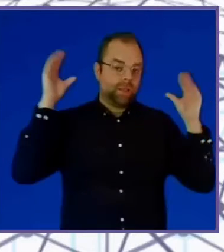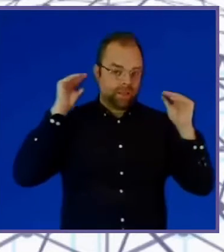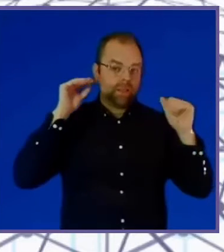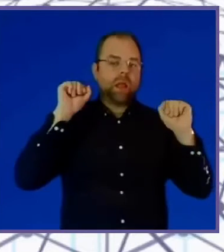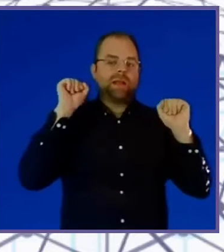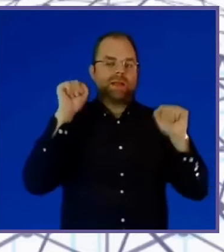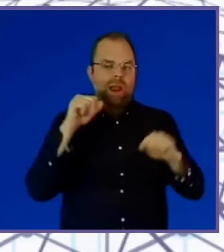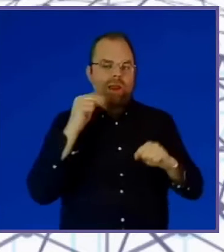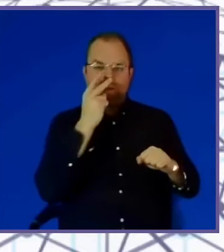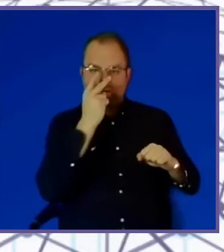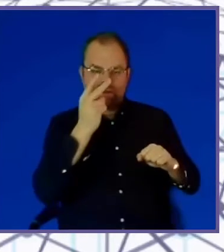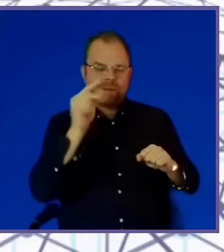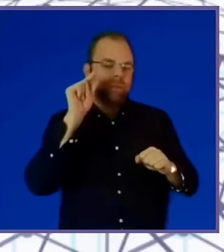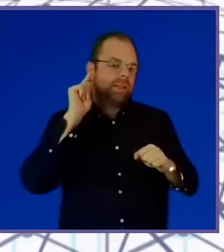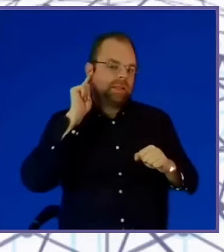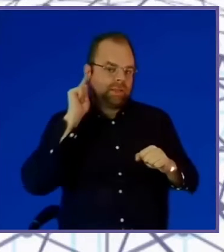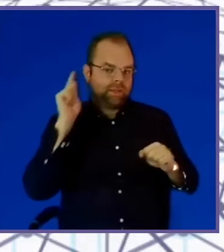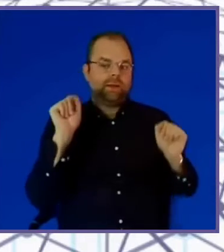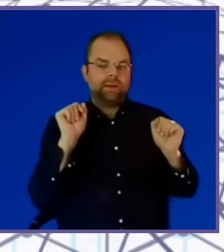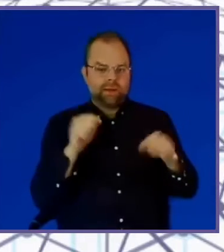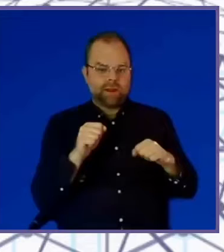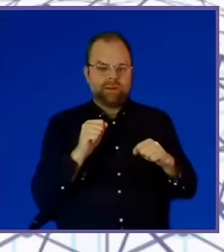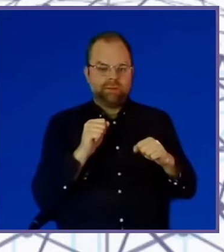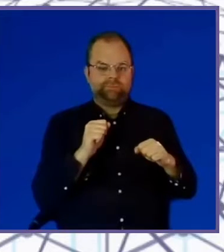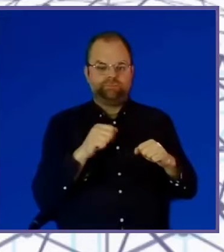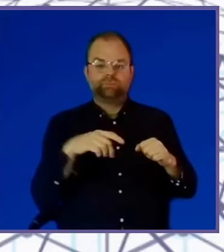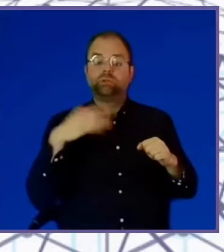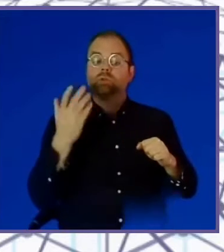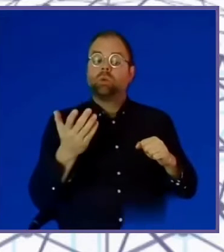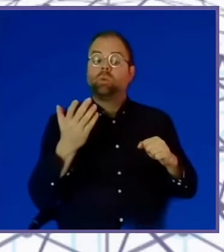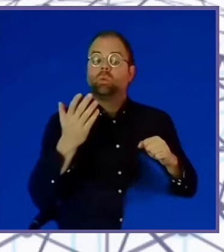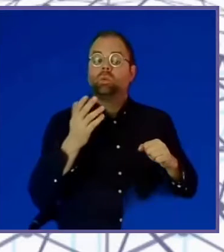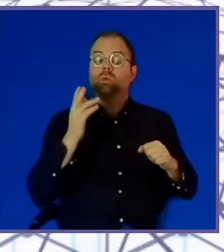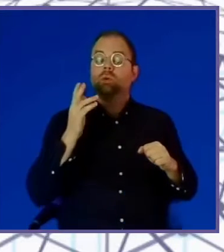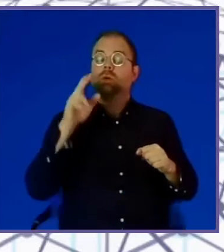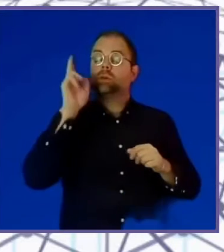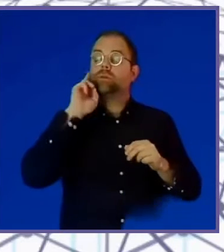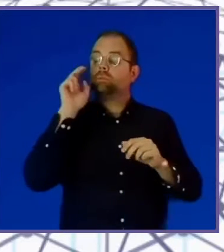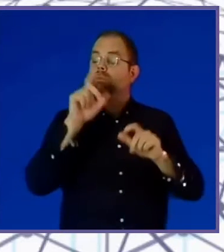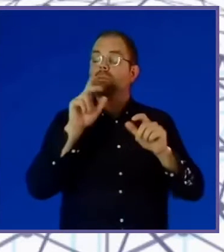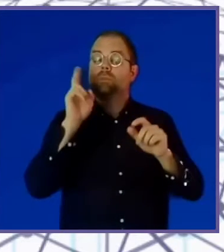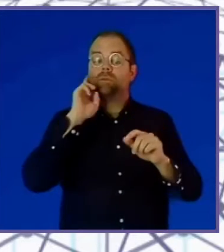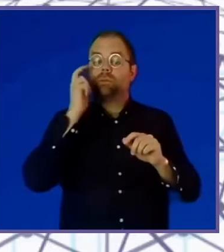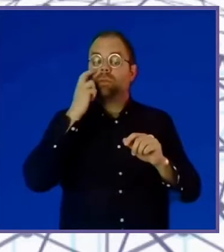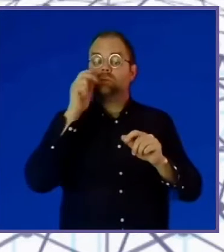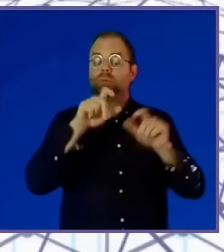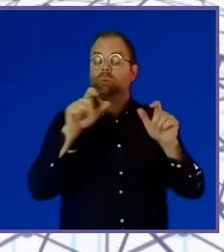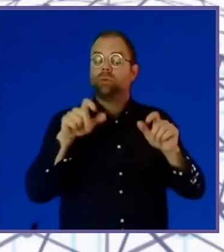So deaf blindness is therefore best understood as a spectrum,